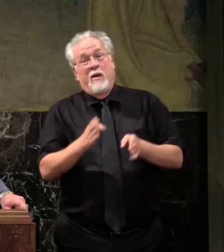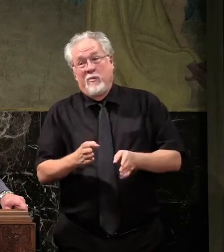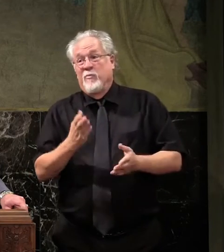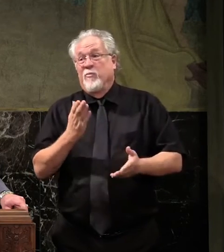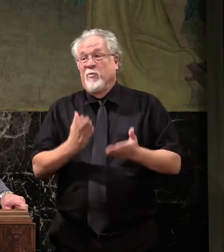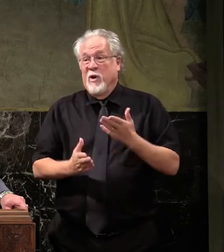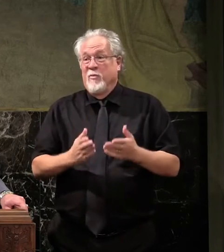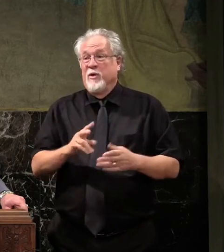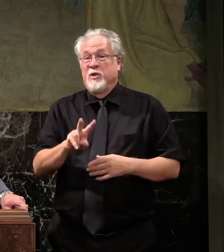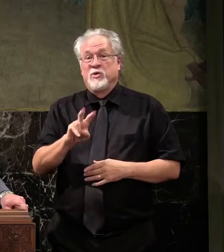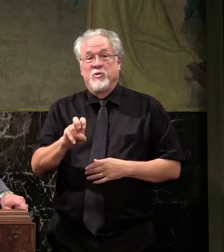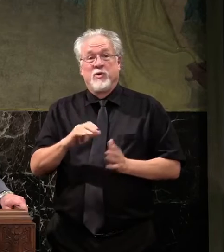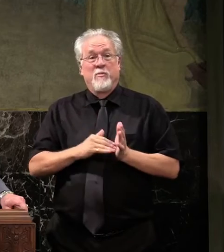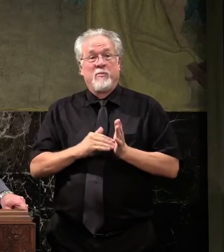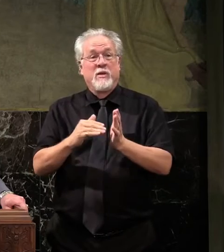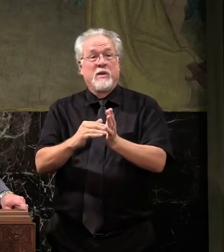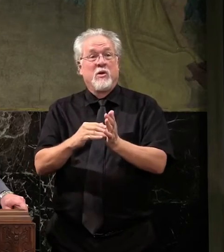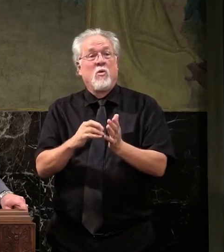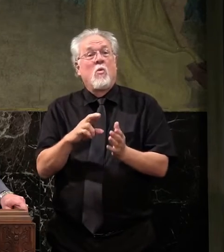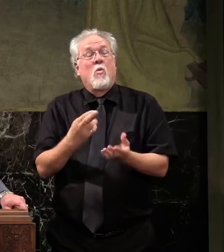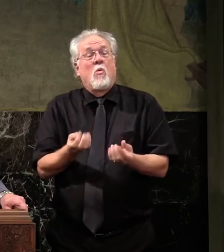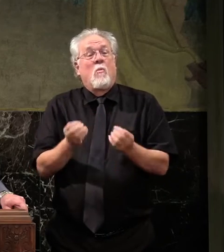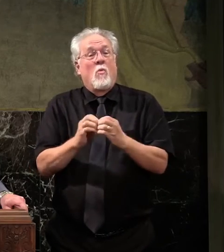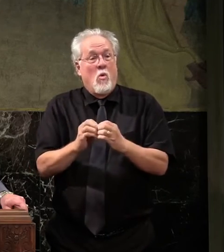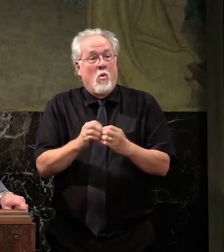to be two hundred million dollars or more that gets carried into the next